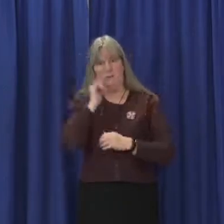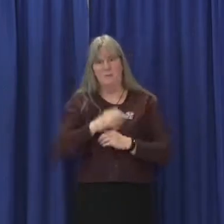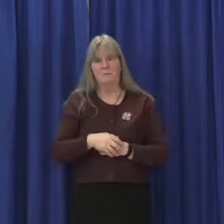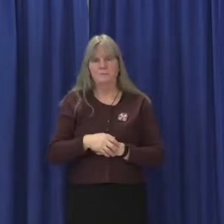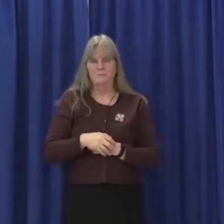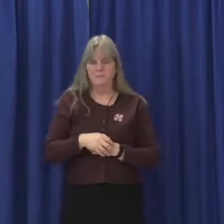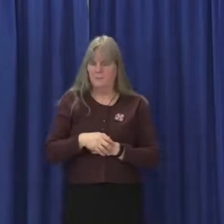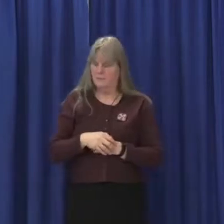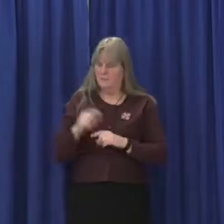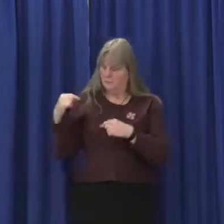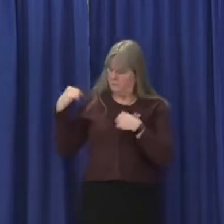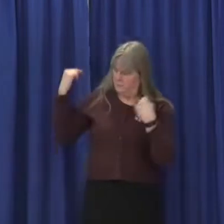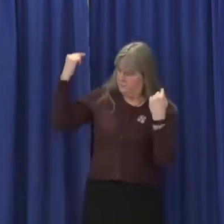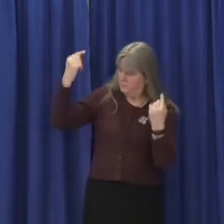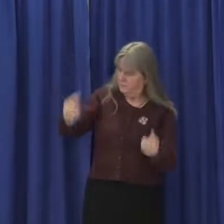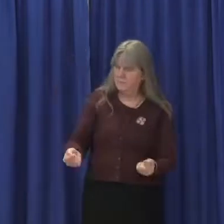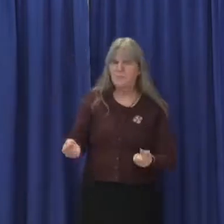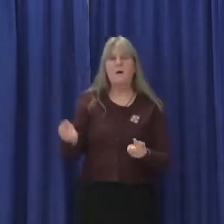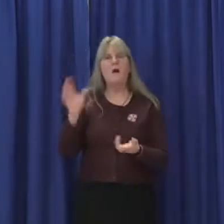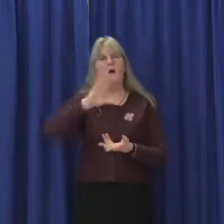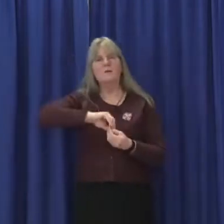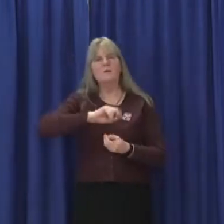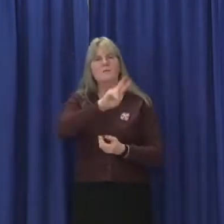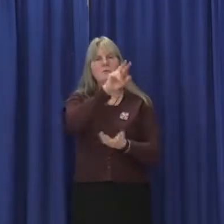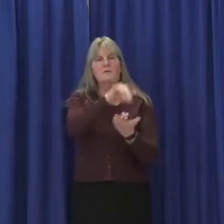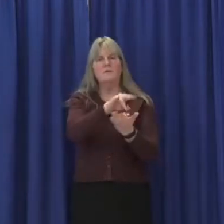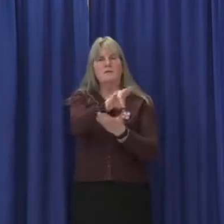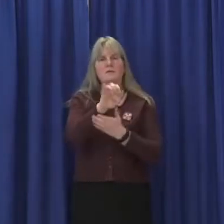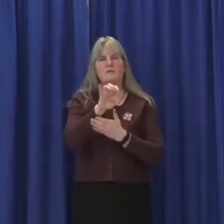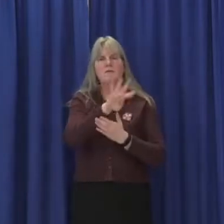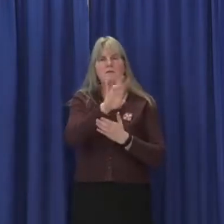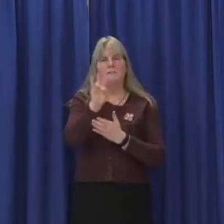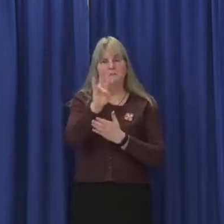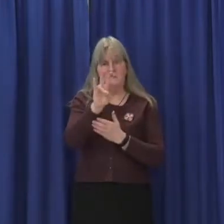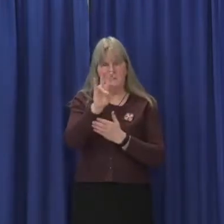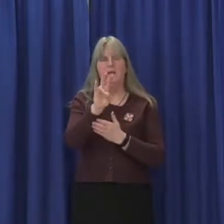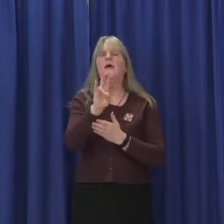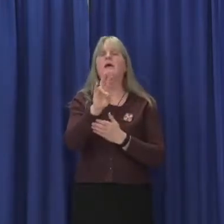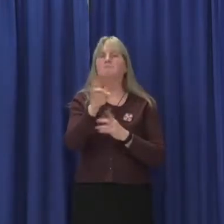pandemic, we've had a total of 2747 Yukon cases,